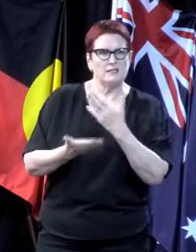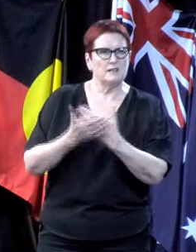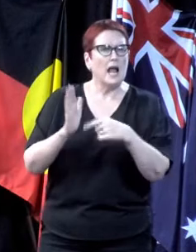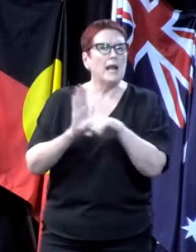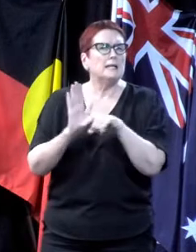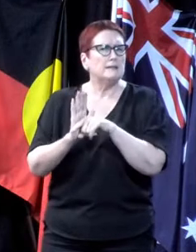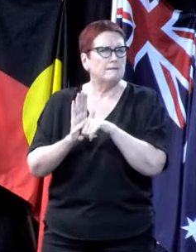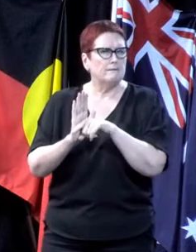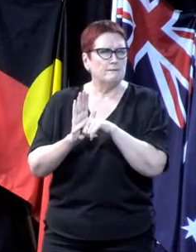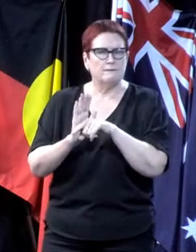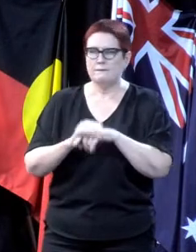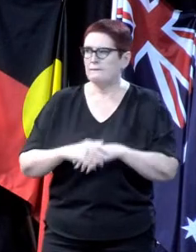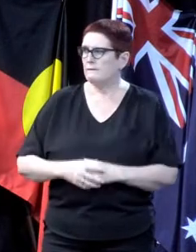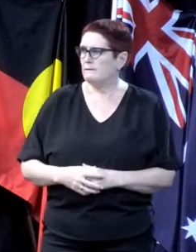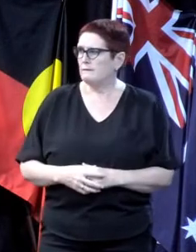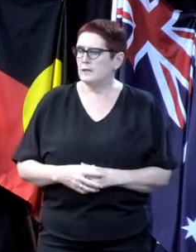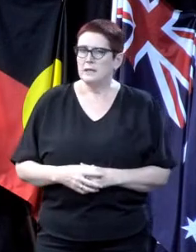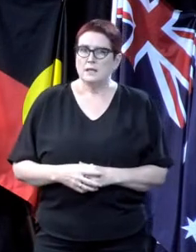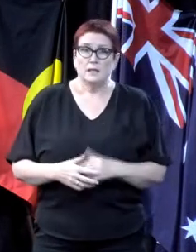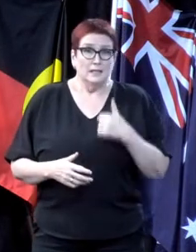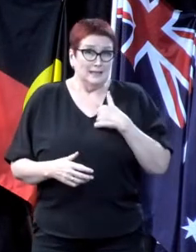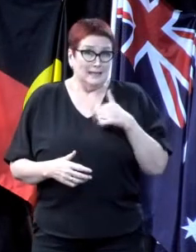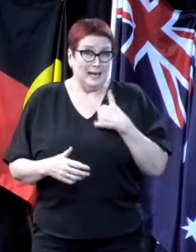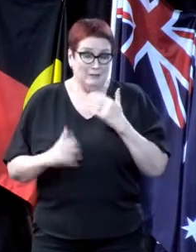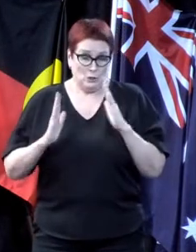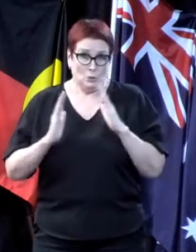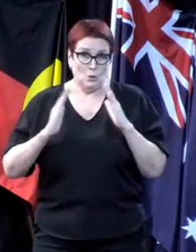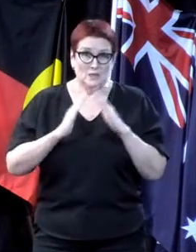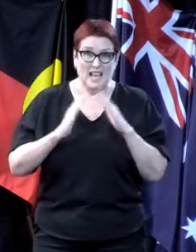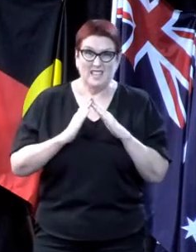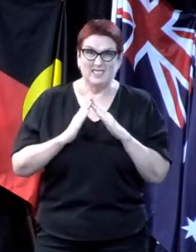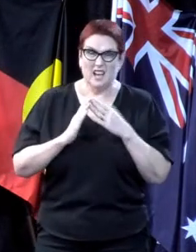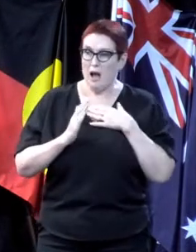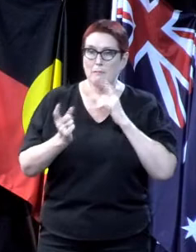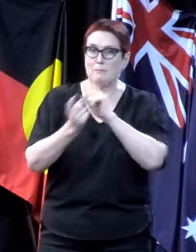Living in a small town, you meet past students and their families, and they give us updates